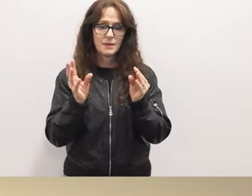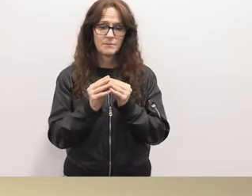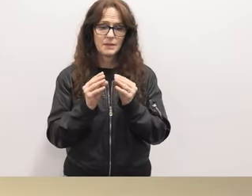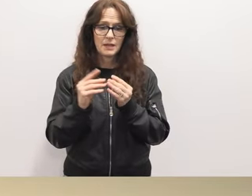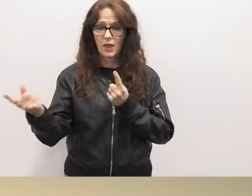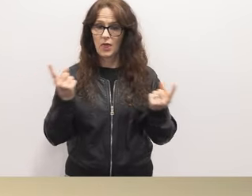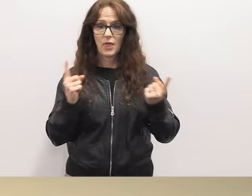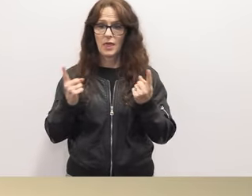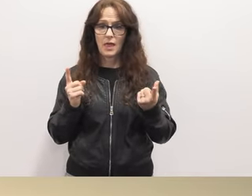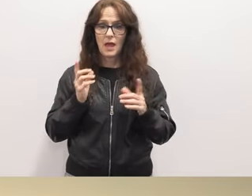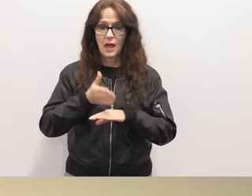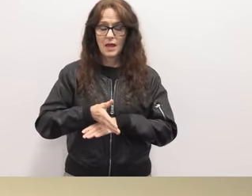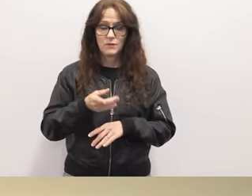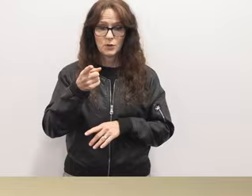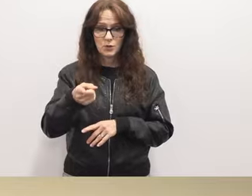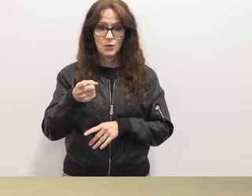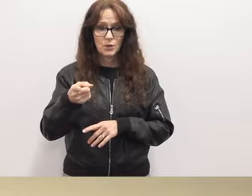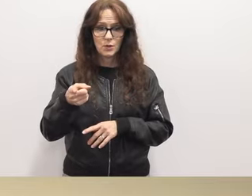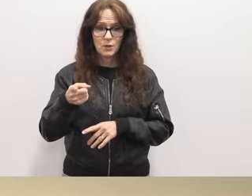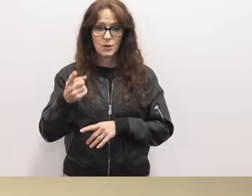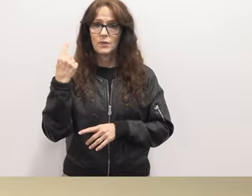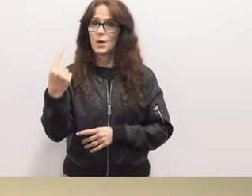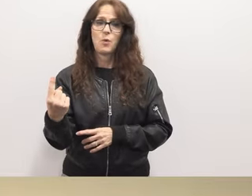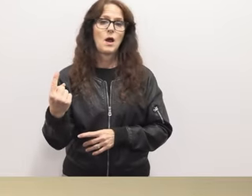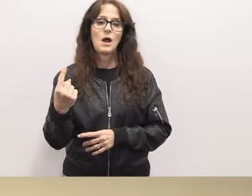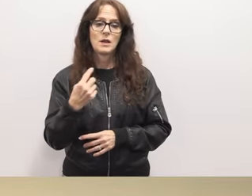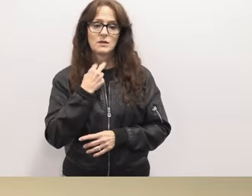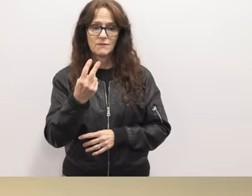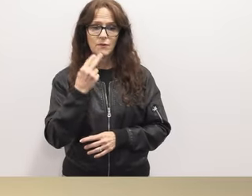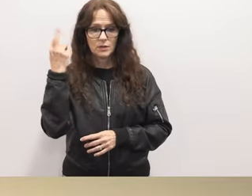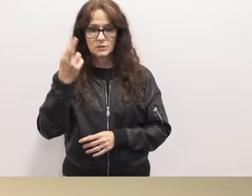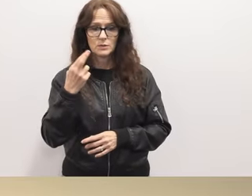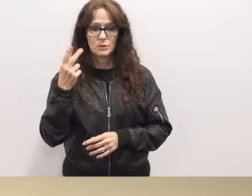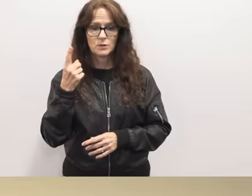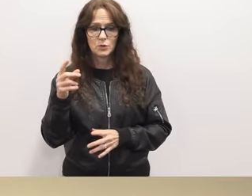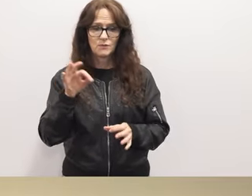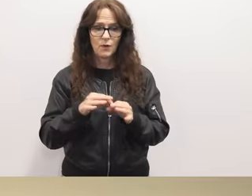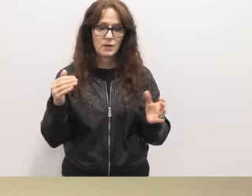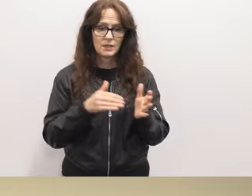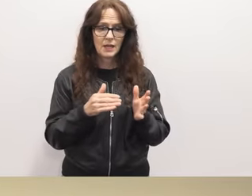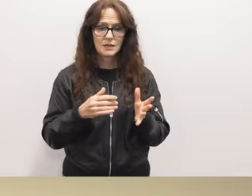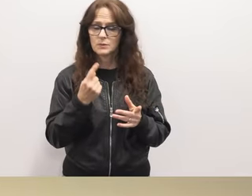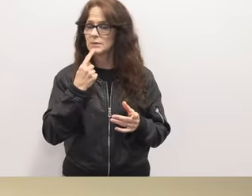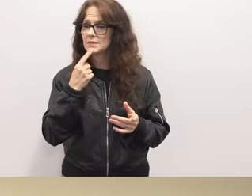"Hey, you were the one voice reason, you know, you voted against this, what do you wanna say about,